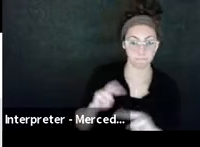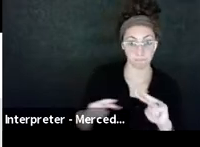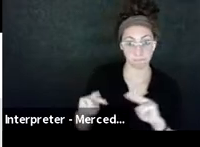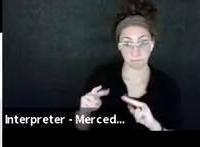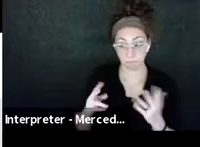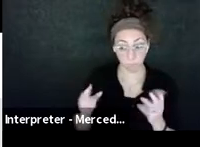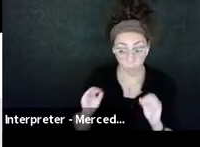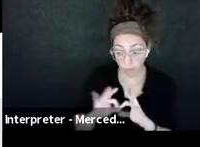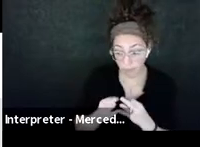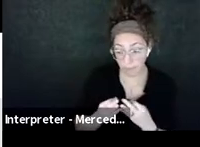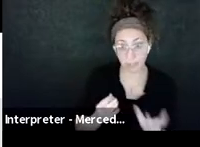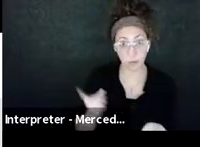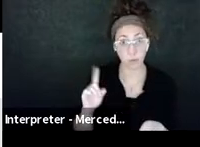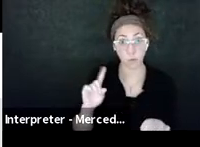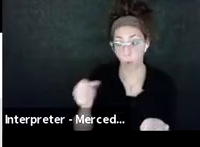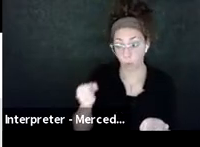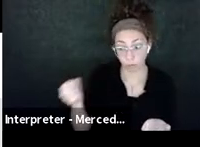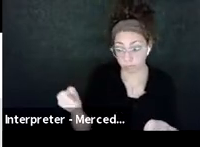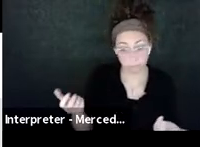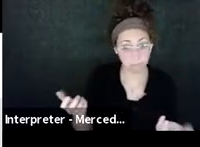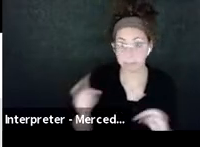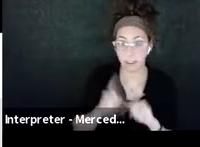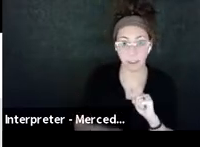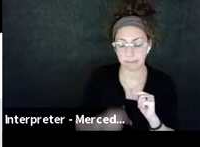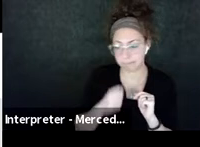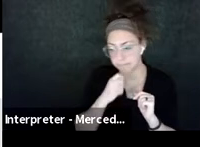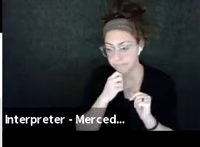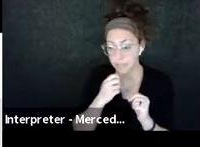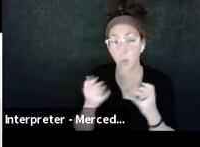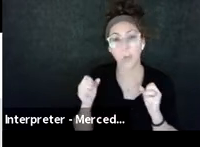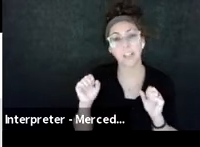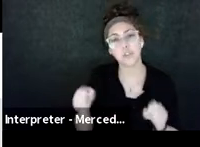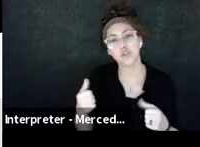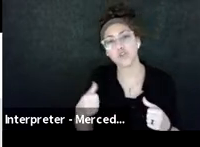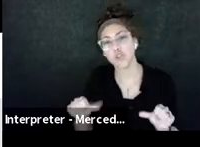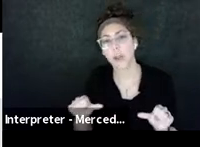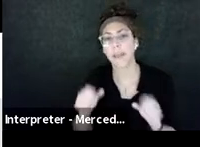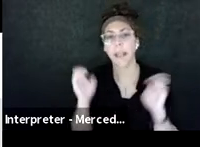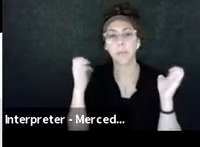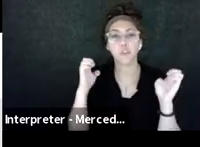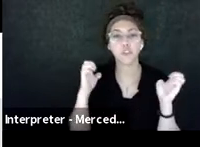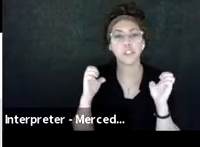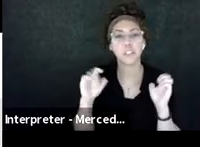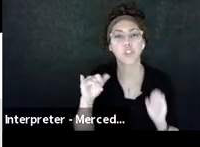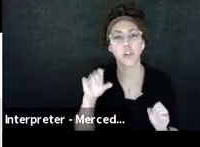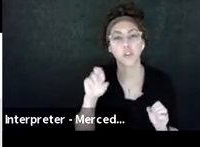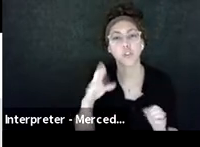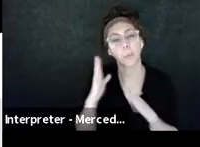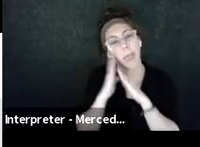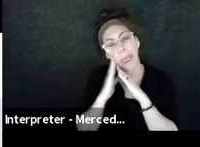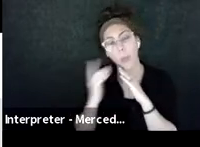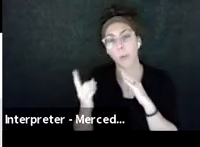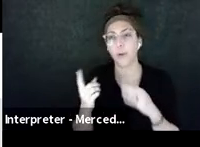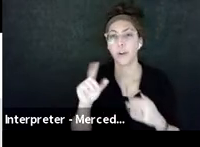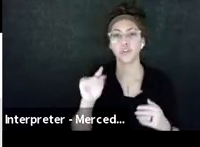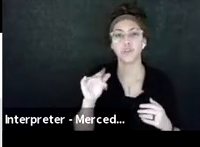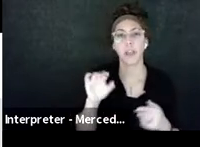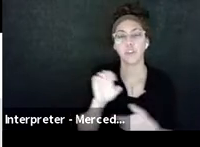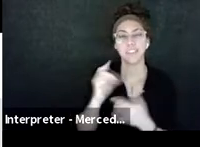maria.rodriguez: Will put them and we'll try to put them in a tree or center or an emergency shelter beds so they can actually spend the night there or stay the triage now allows people to stay there for up to 90 days.